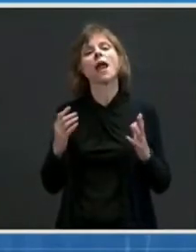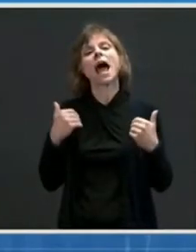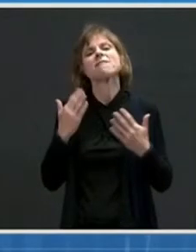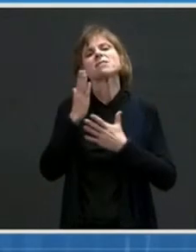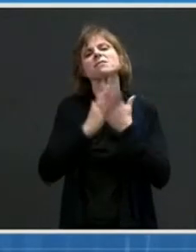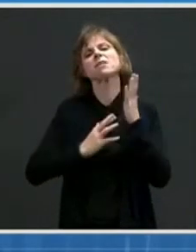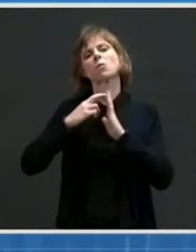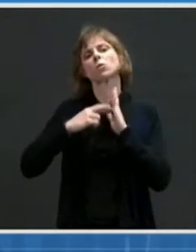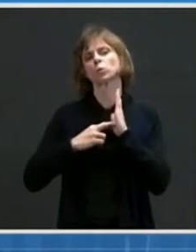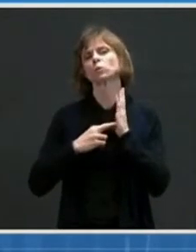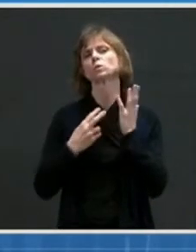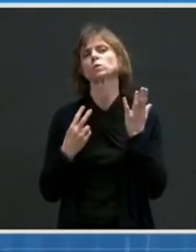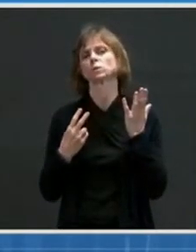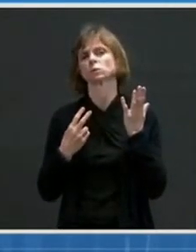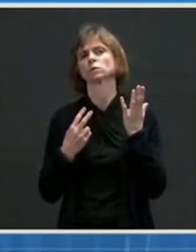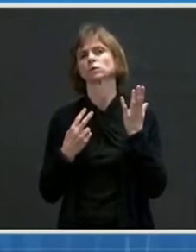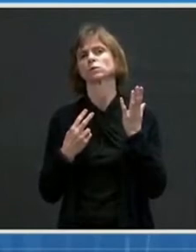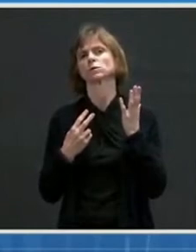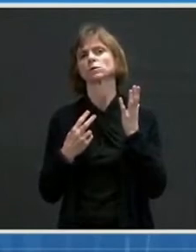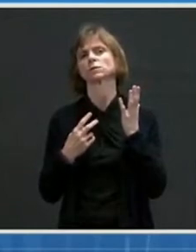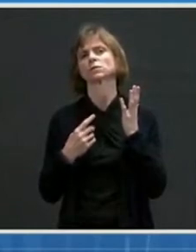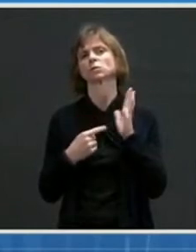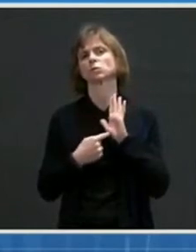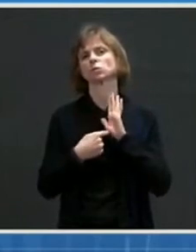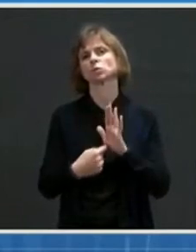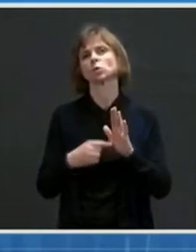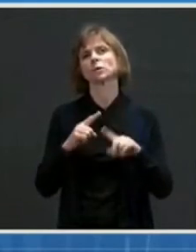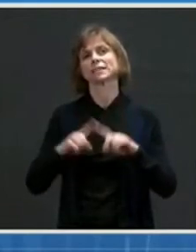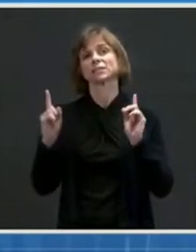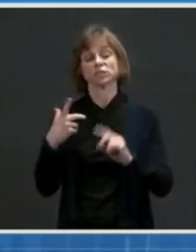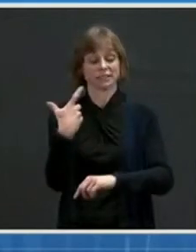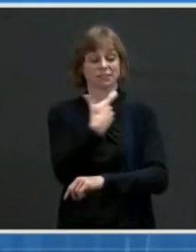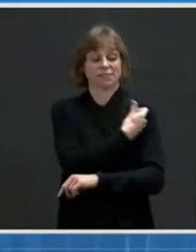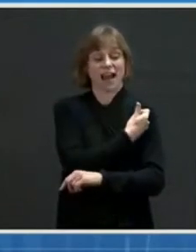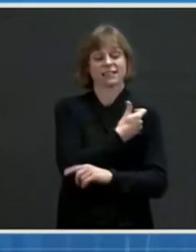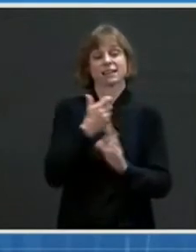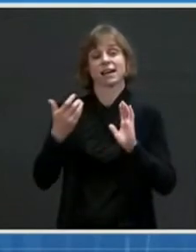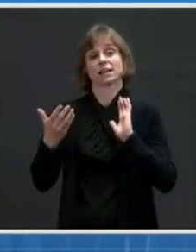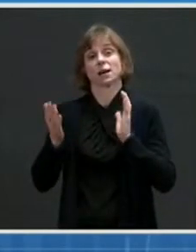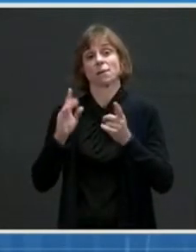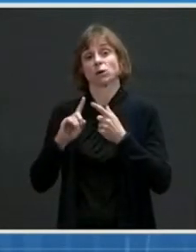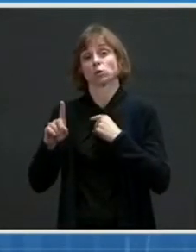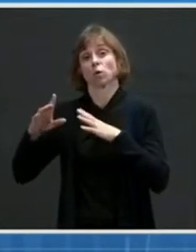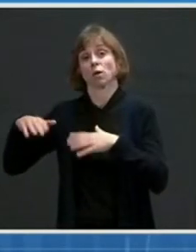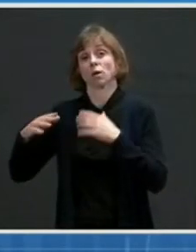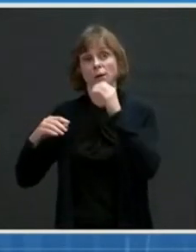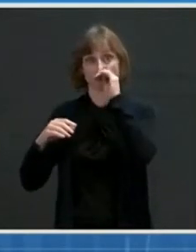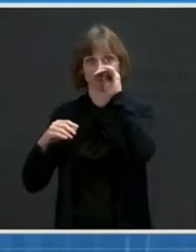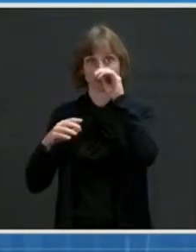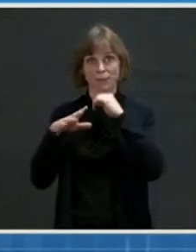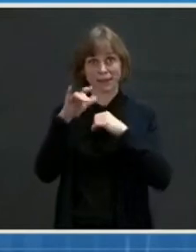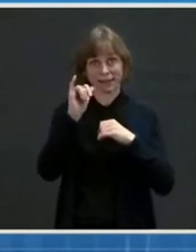I WILL SAY WE'VE ALREADY STARTED TO COME OUT WITH SOME GUIDANCE THAT DEMONSTRATES THE